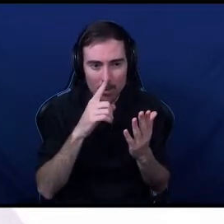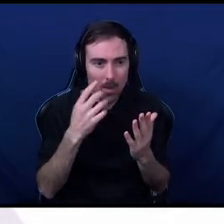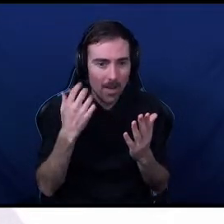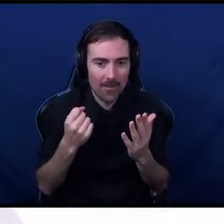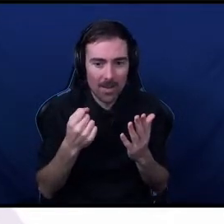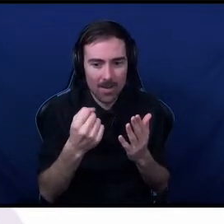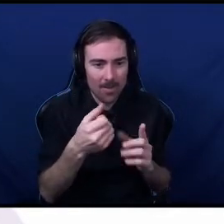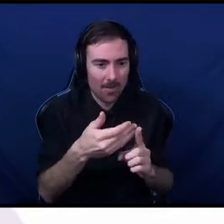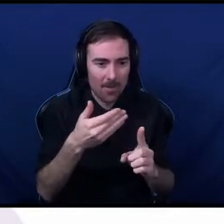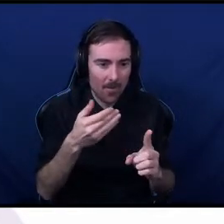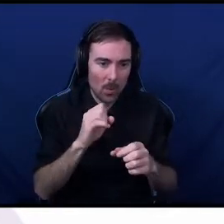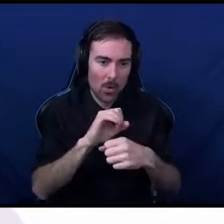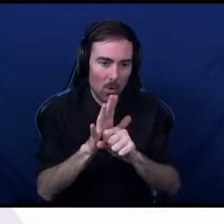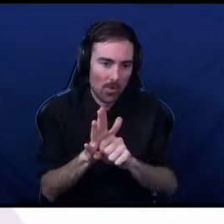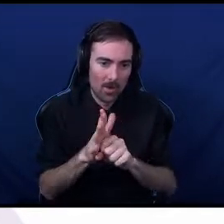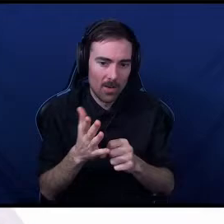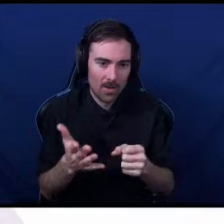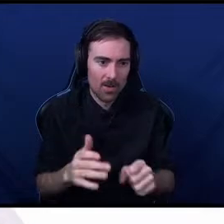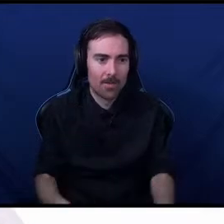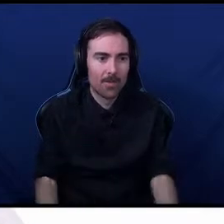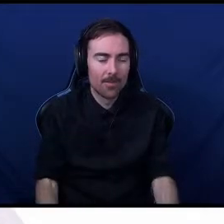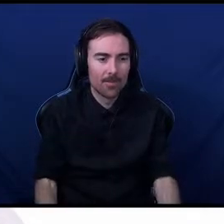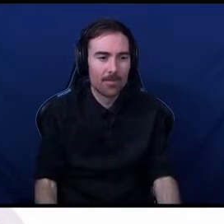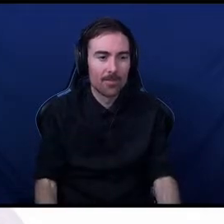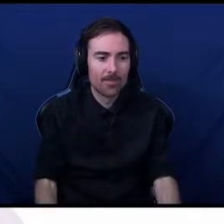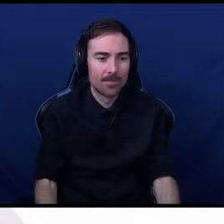It's amazing. I think that you have mentioned that all the talk